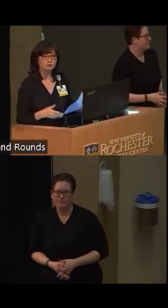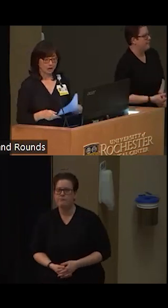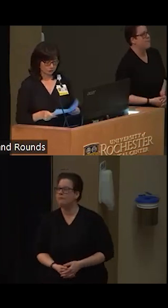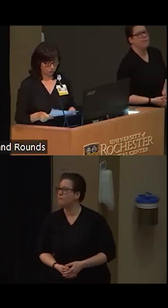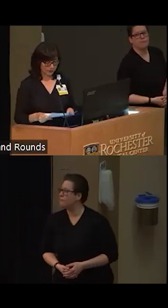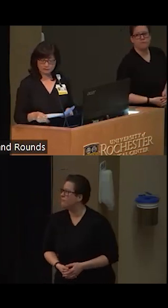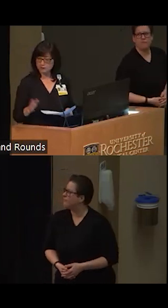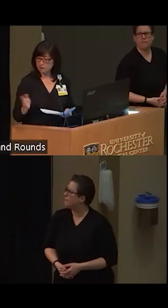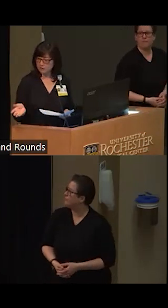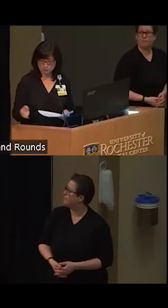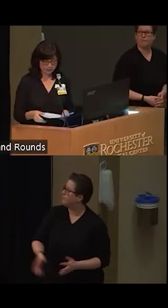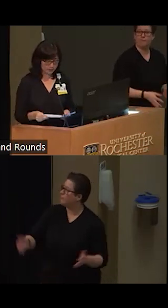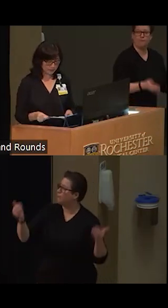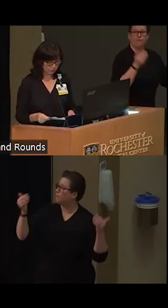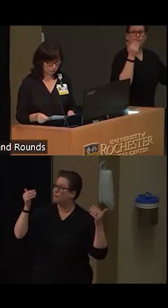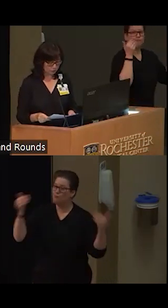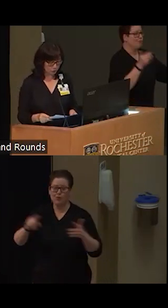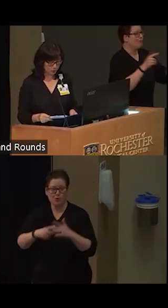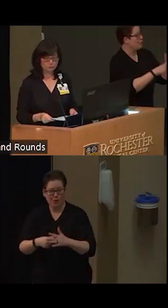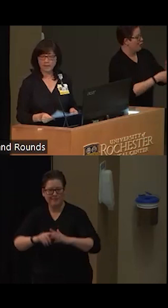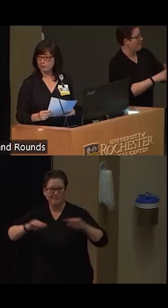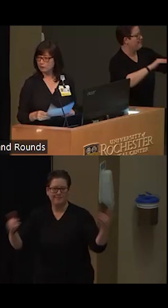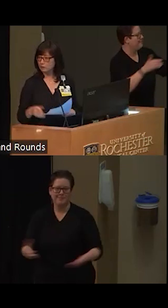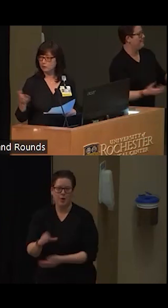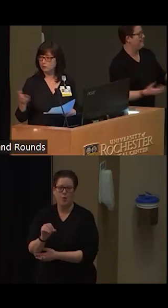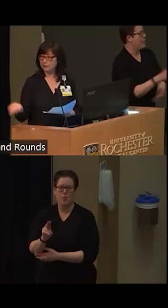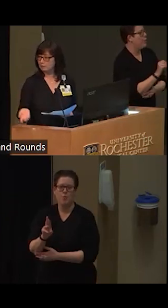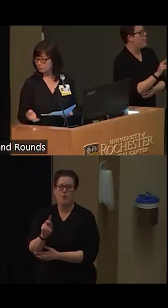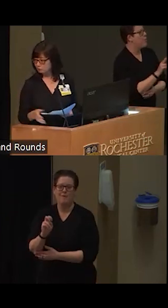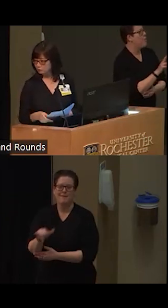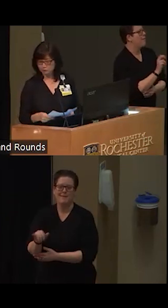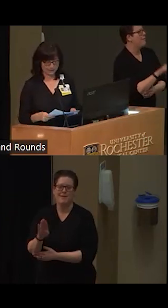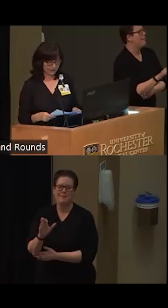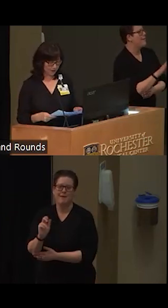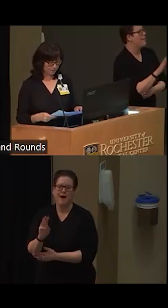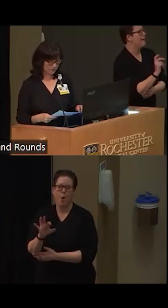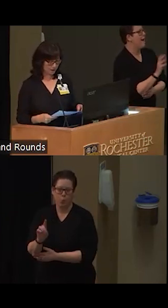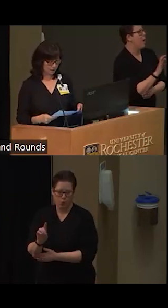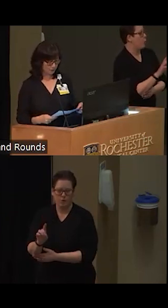uh so we'll get started I'm going to introduce Courtney Blackwood who will be introducing um the